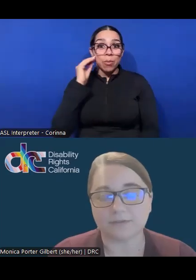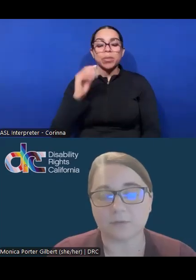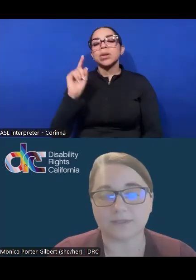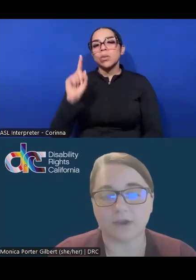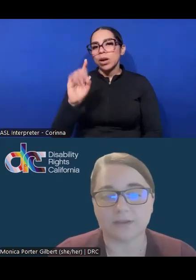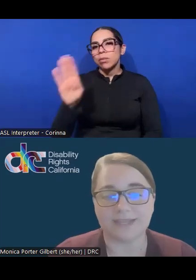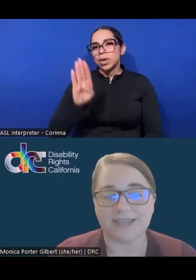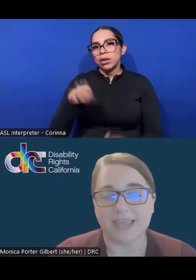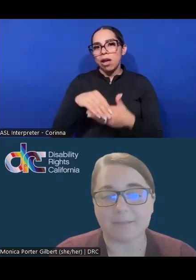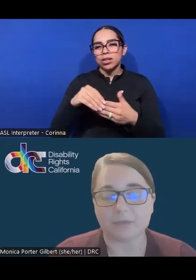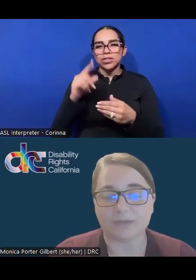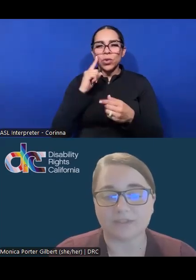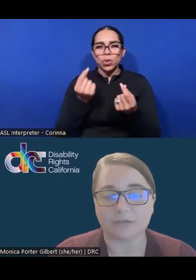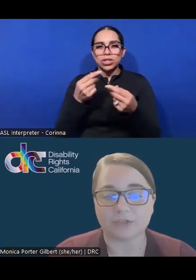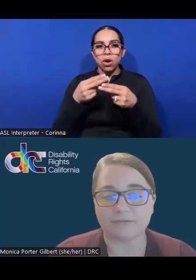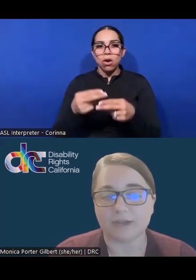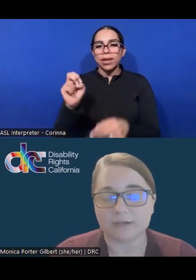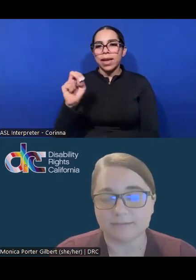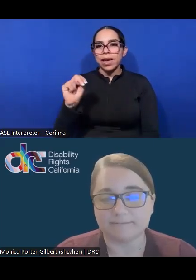for what's called the Encampment Resolution Fund.